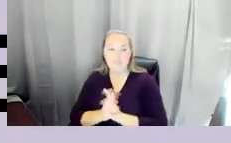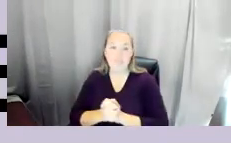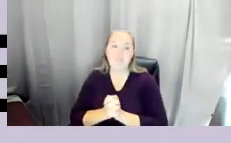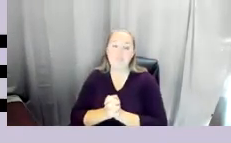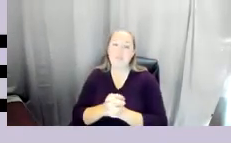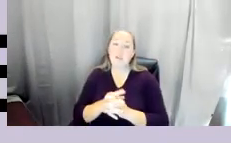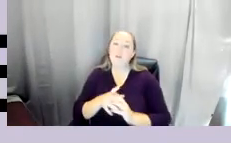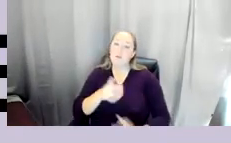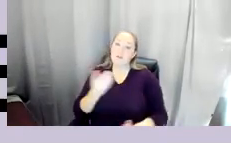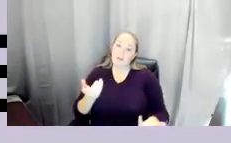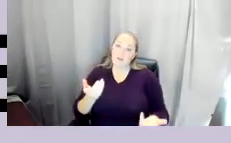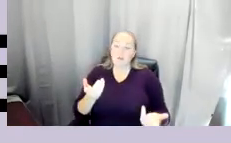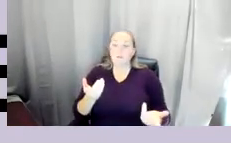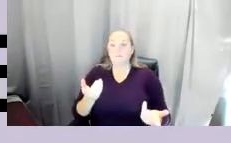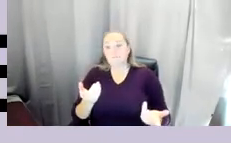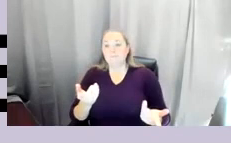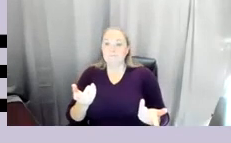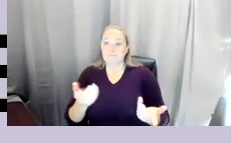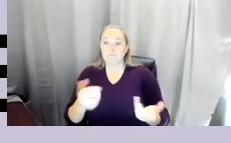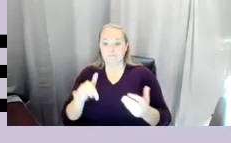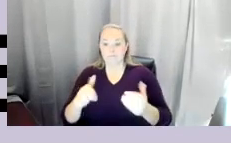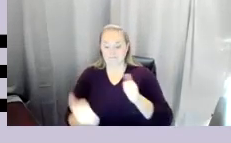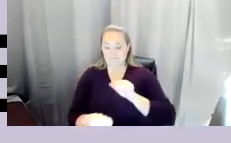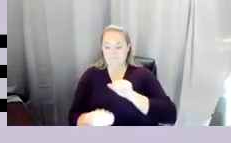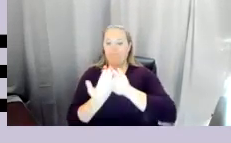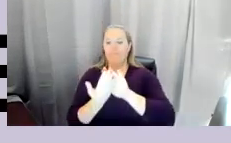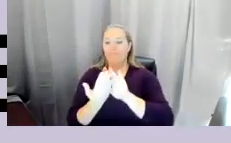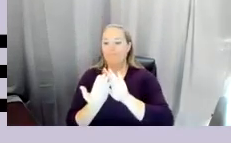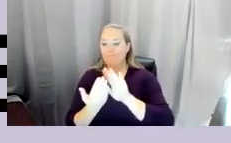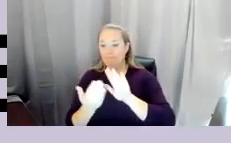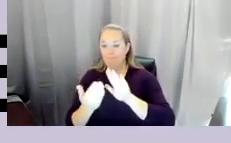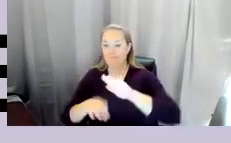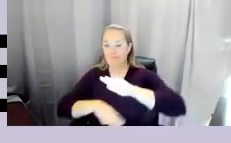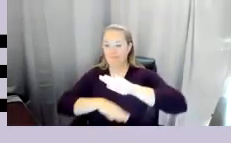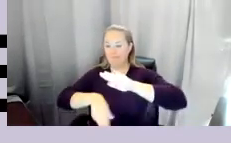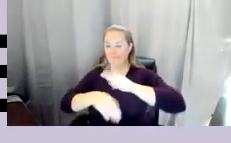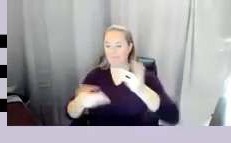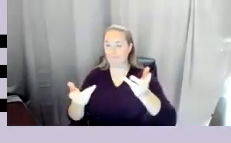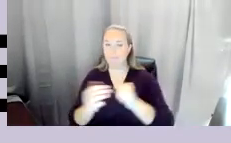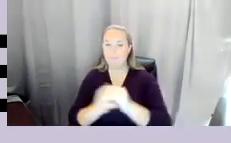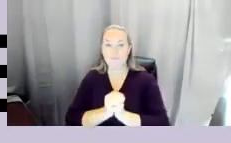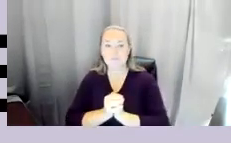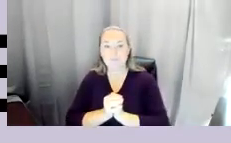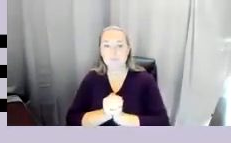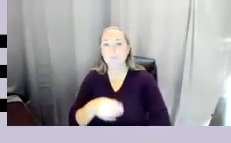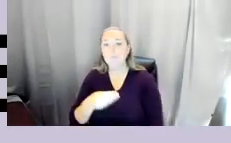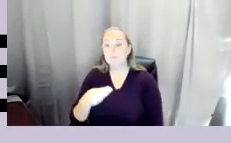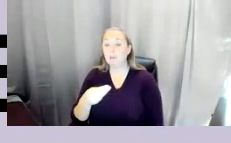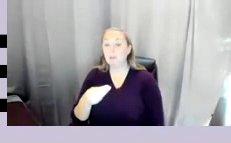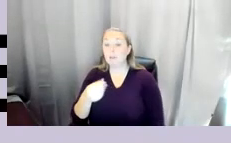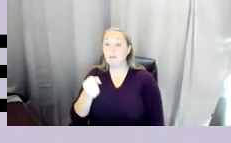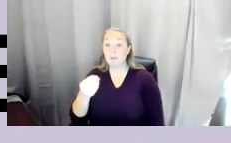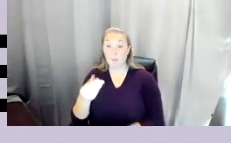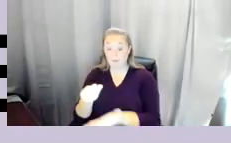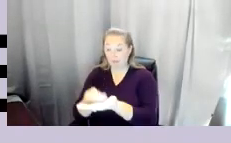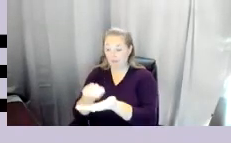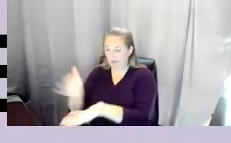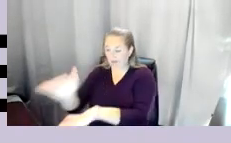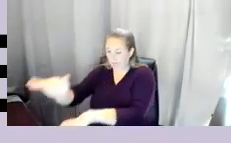, VETERANS, SENIORS AND VULNERABLE POPULATIONS.